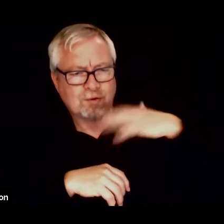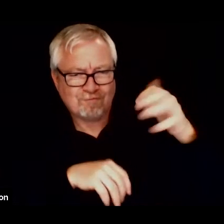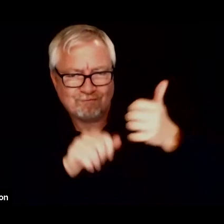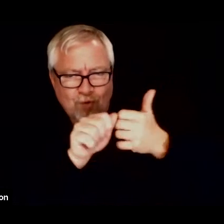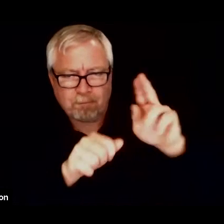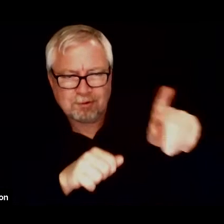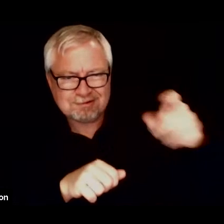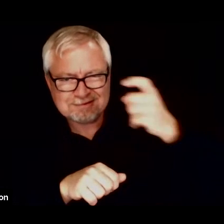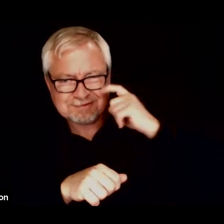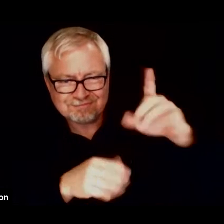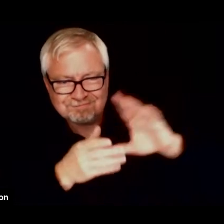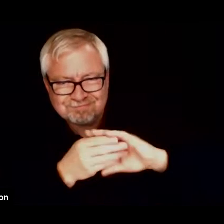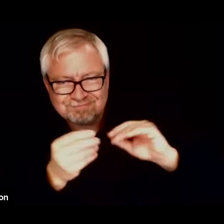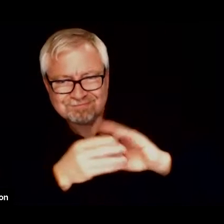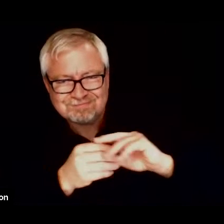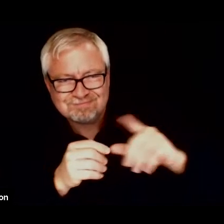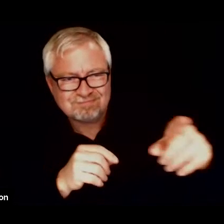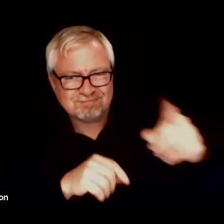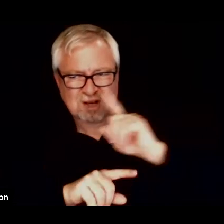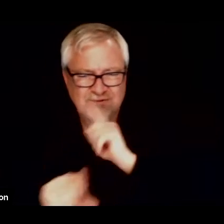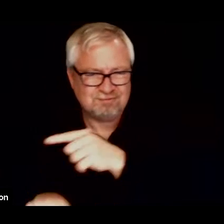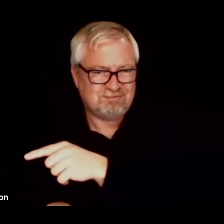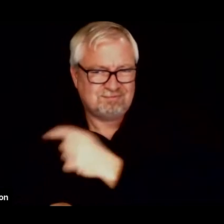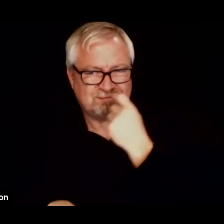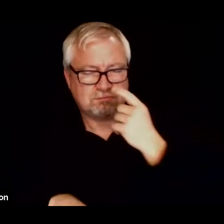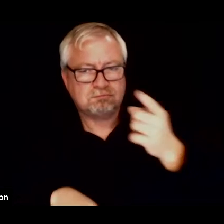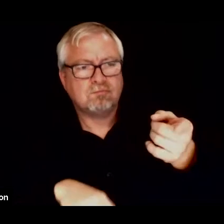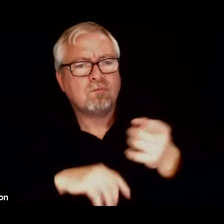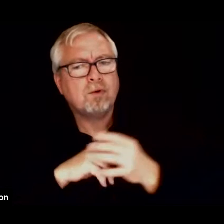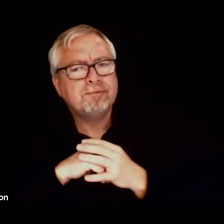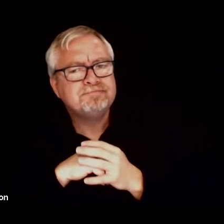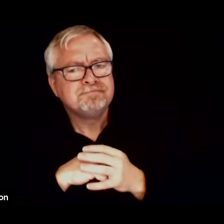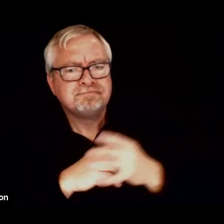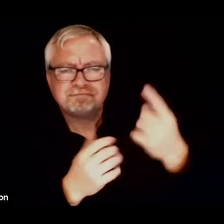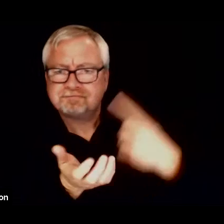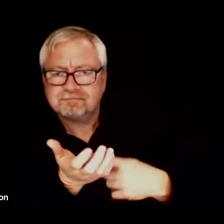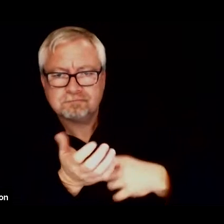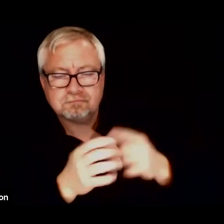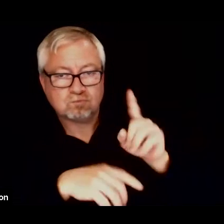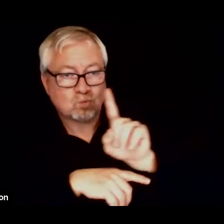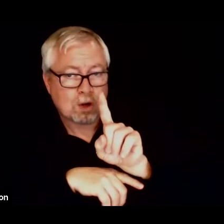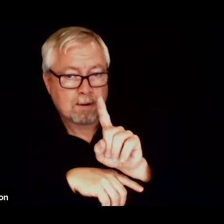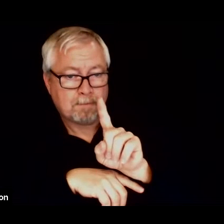earlier question and we were talking about the 1b and 1c categories you said that the vote on